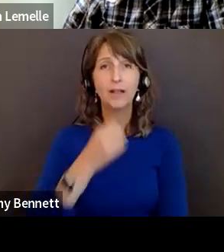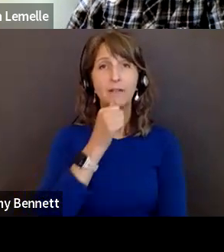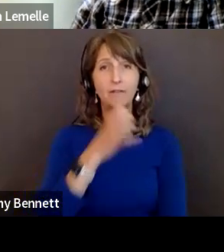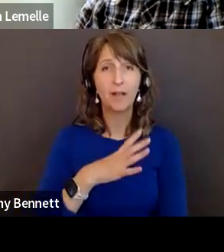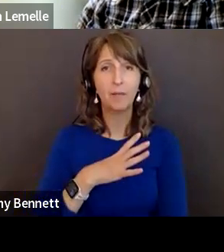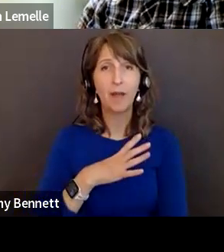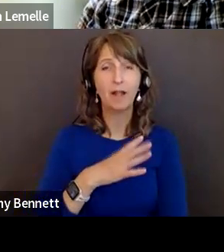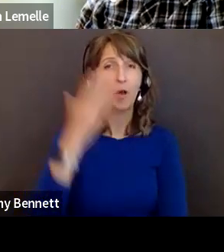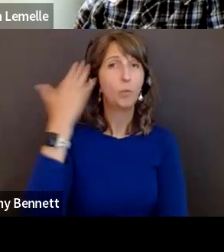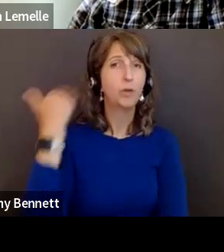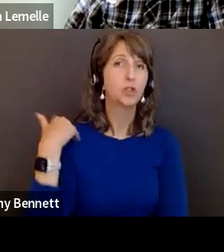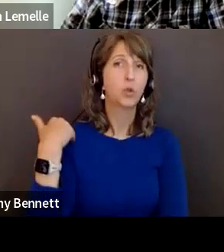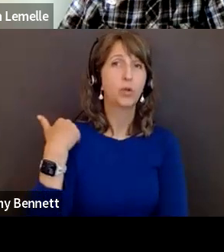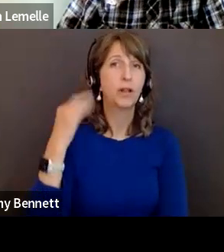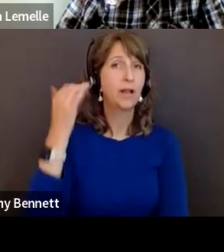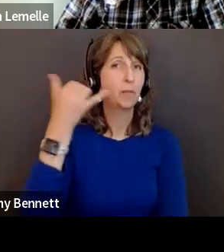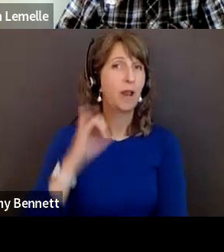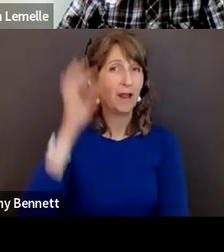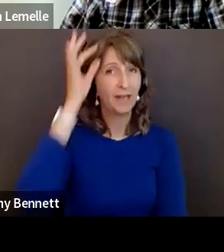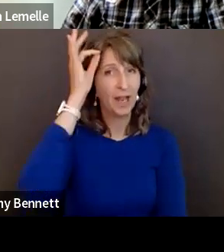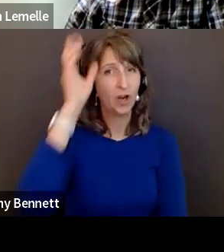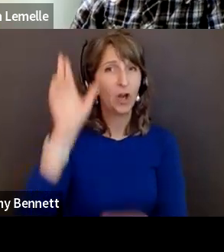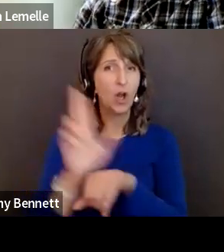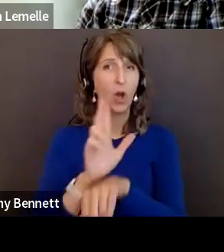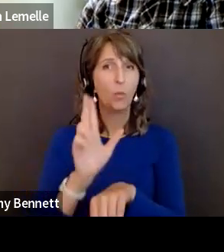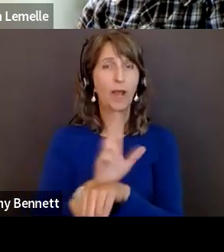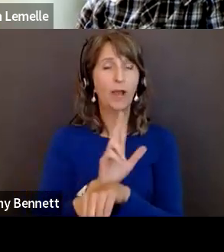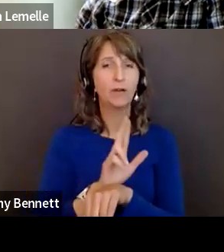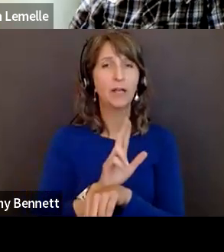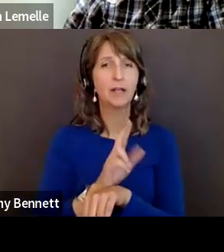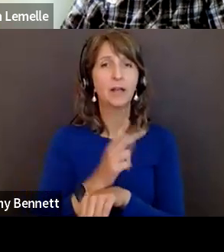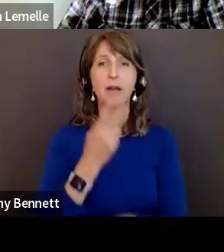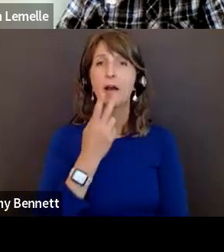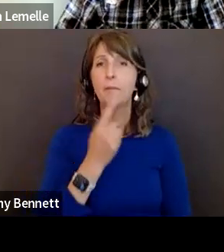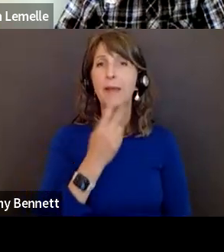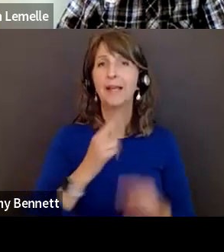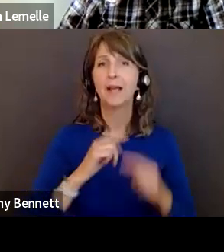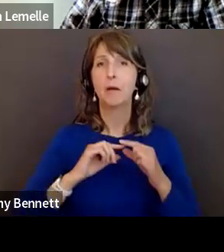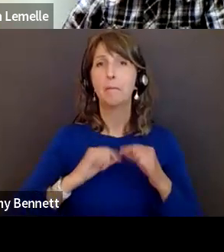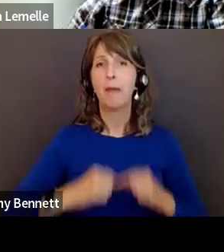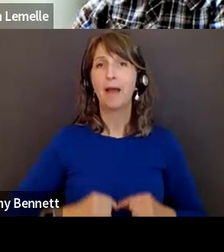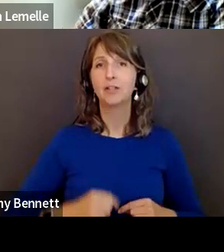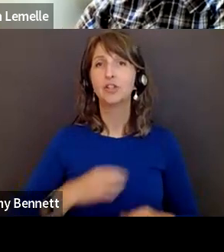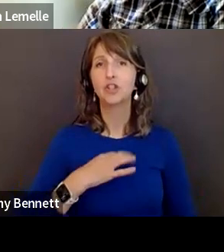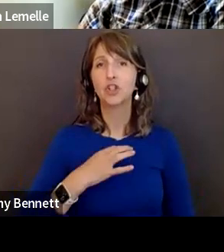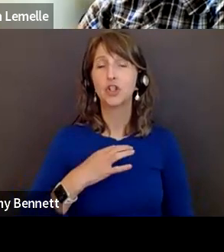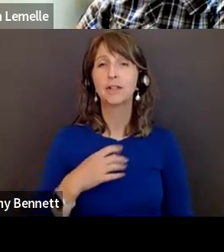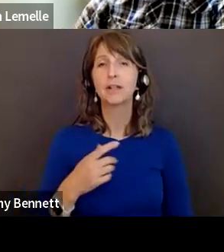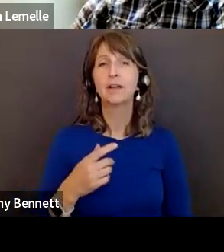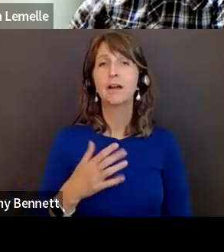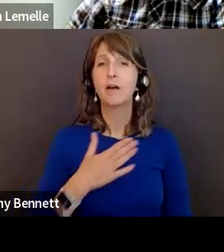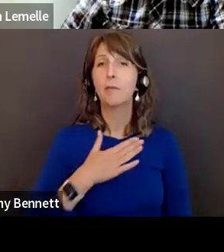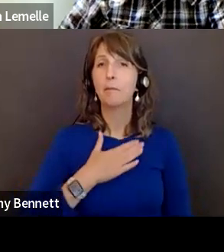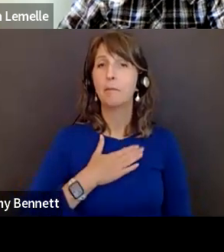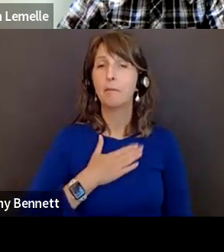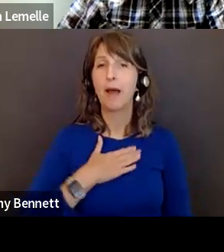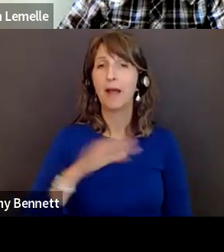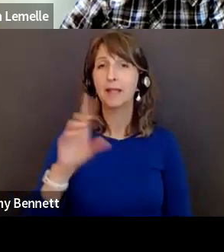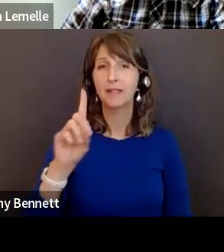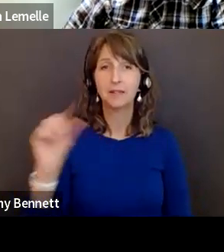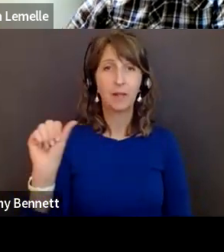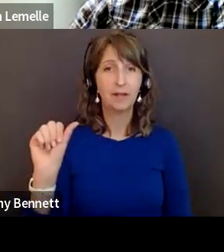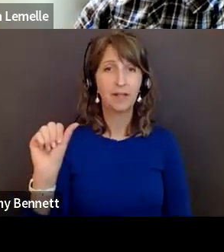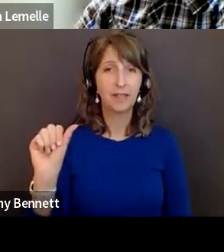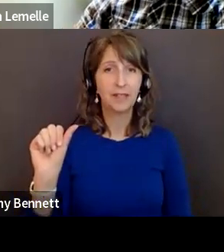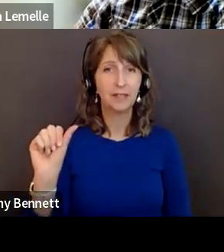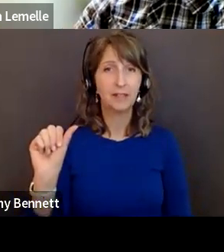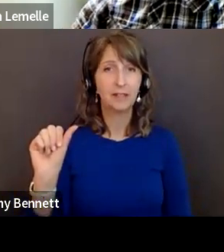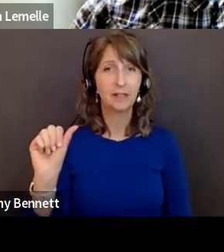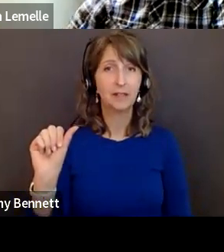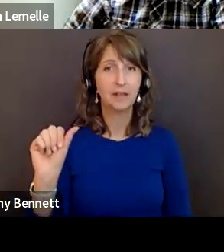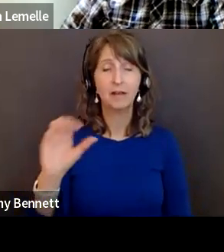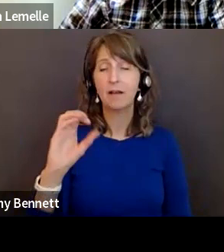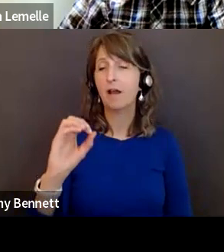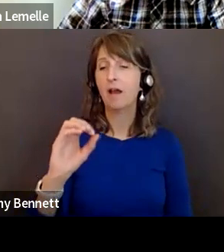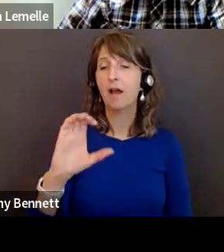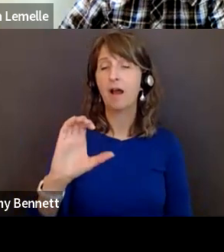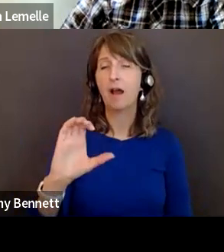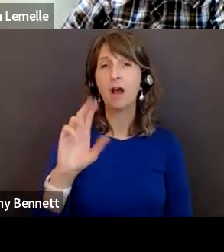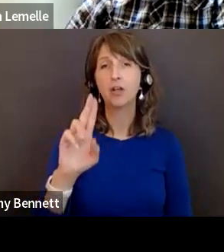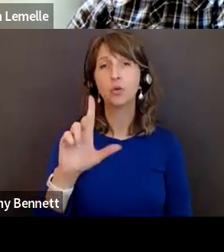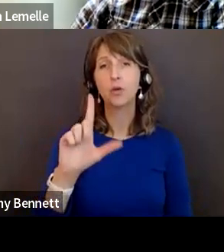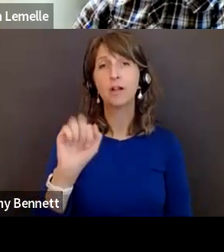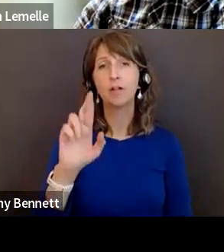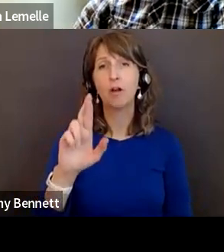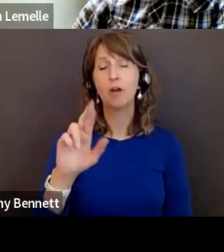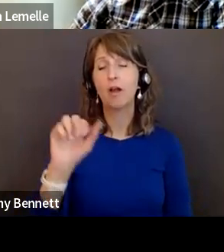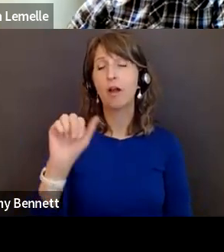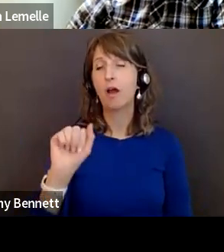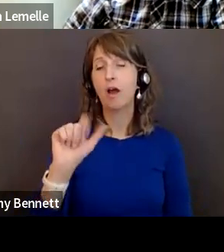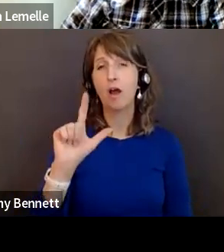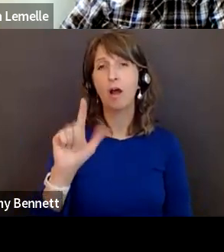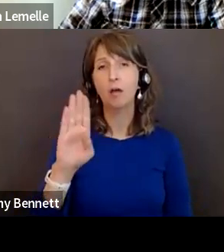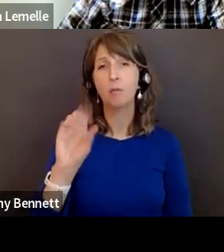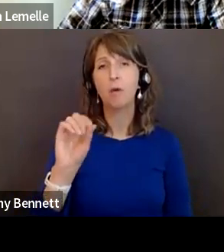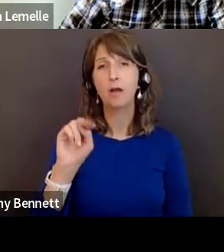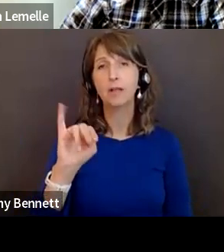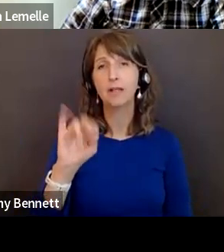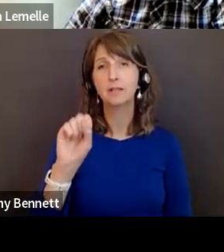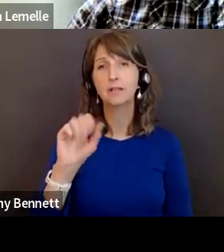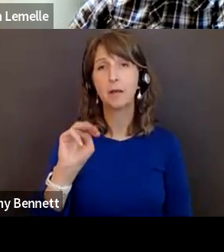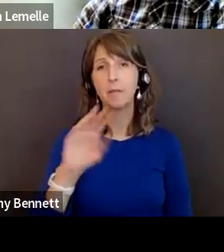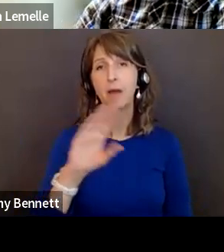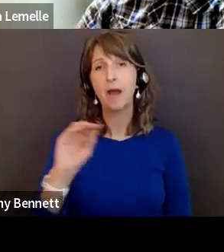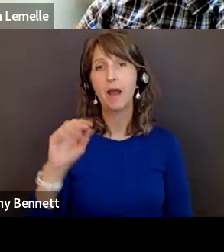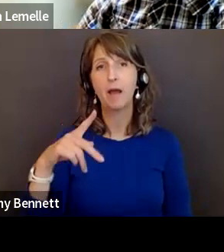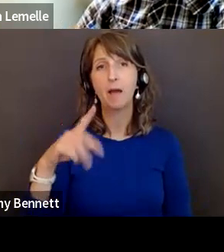I'm wearing a button pink button down shirt. And my disability is ocular organism and pots.